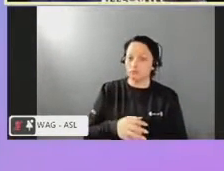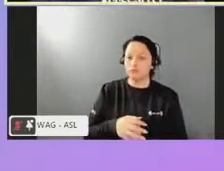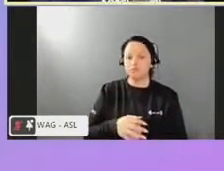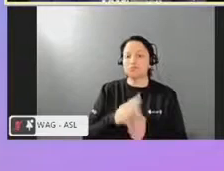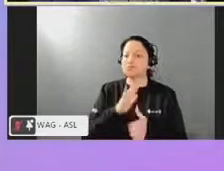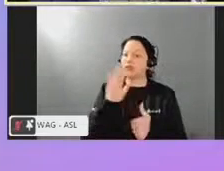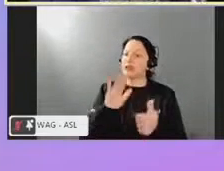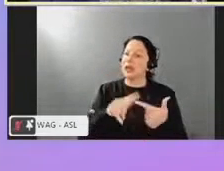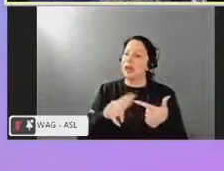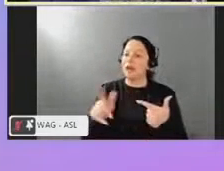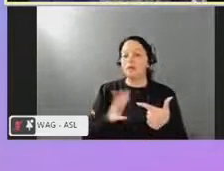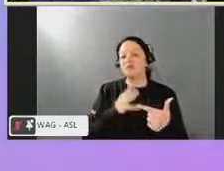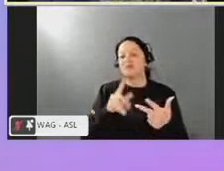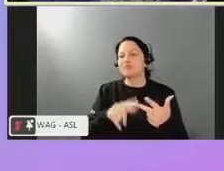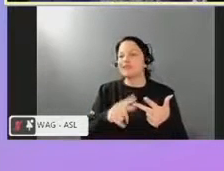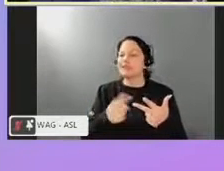hear about using the active voice.